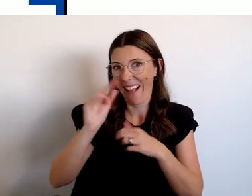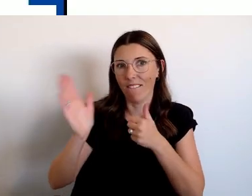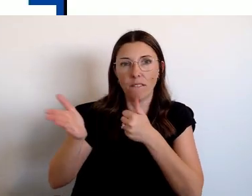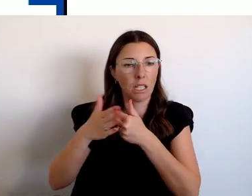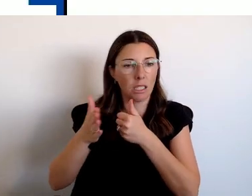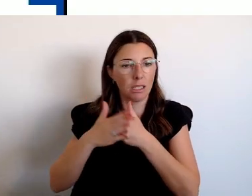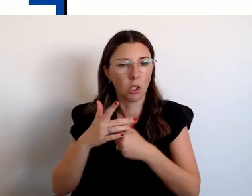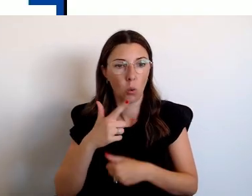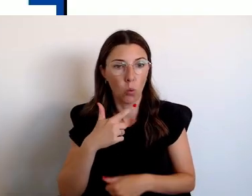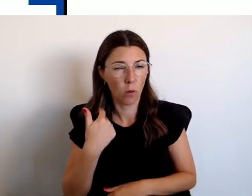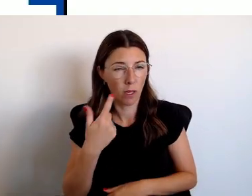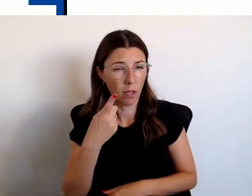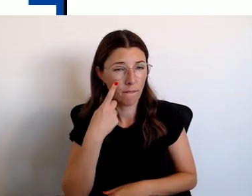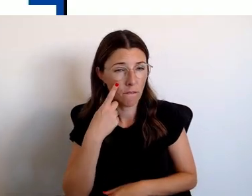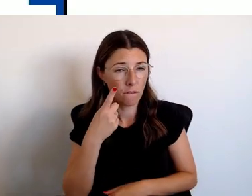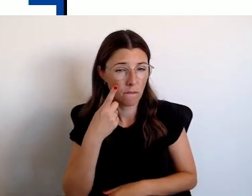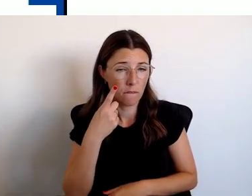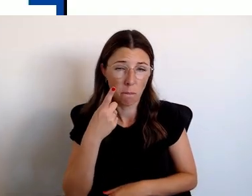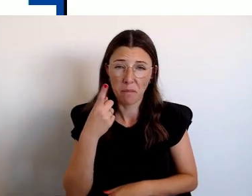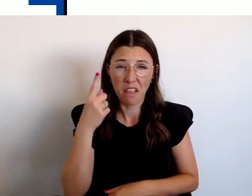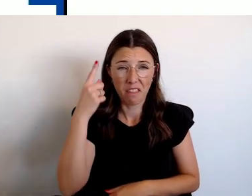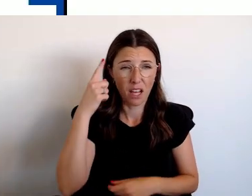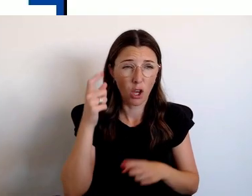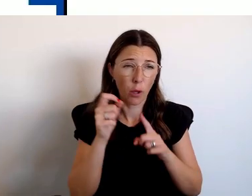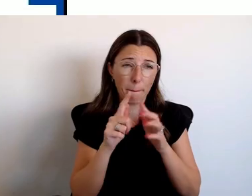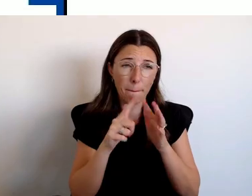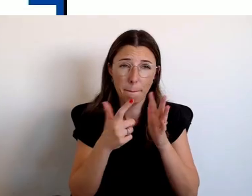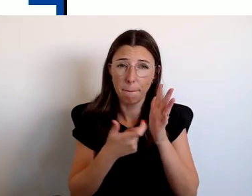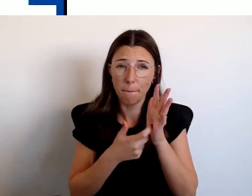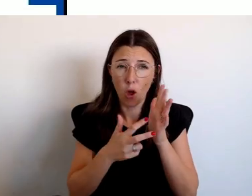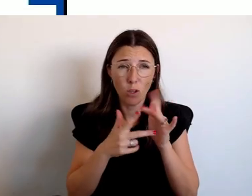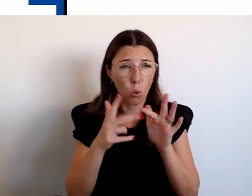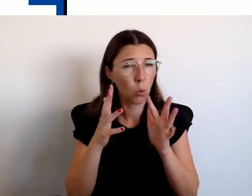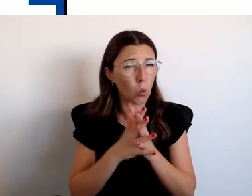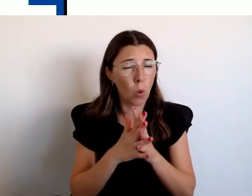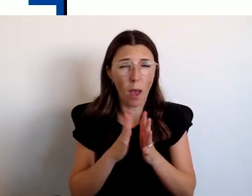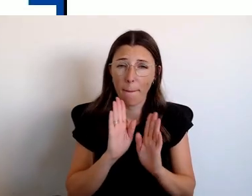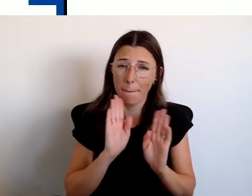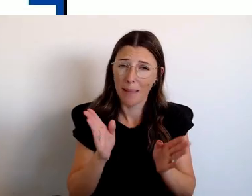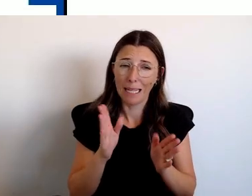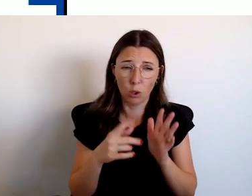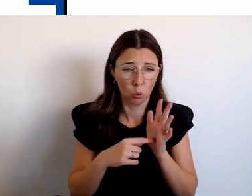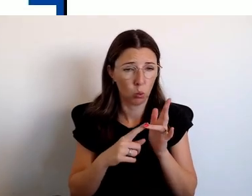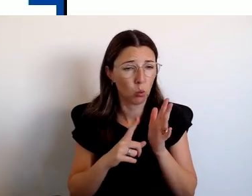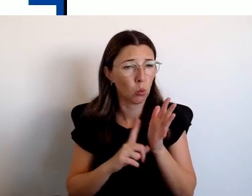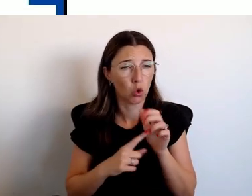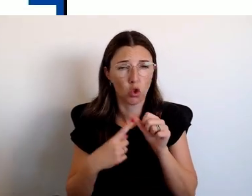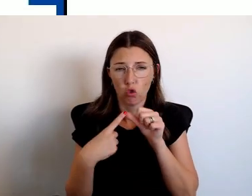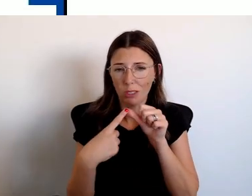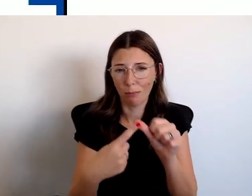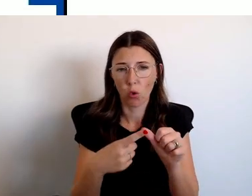And we find the Purview product and many competitors out there are really incredible tools in responding to that risk.